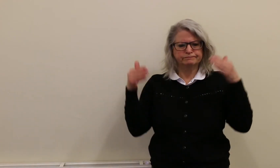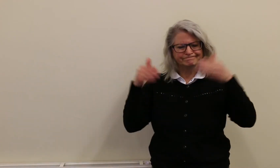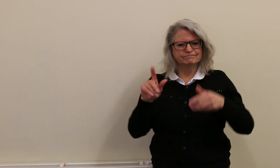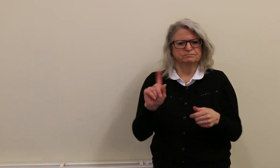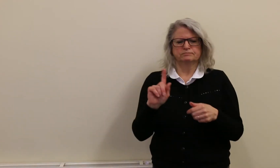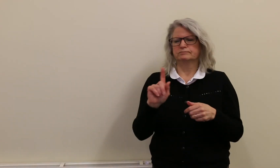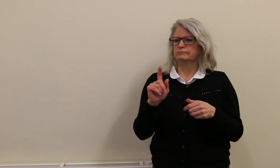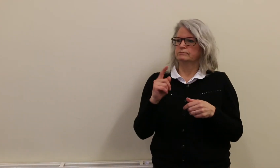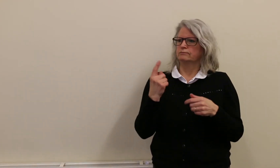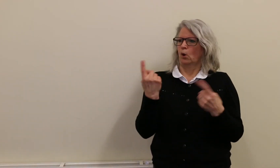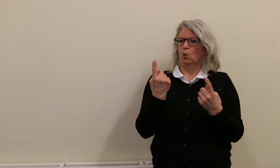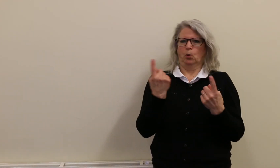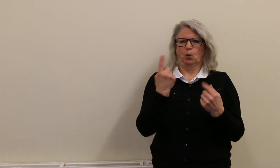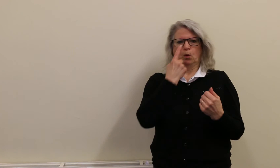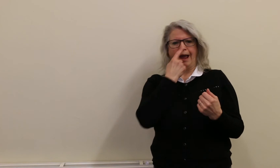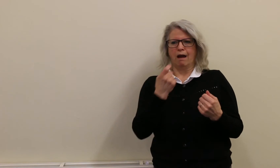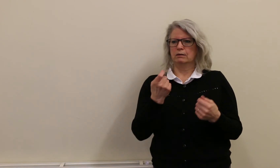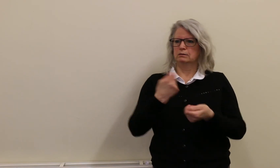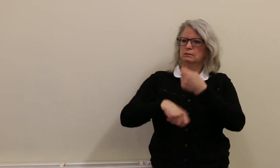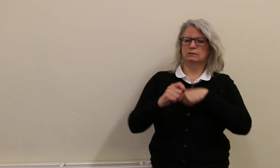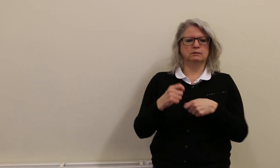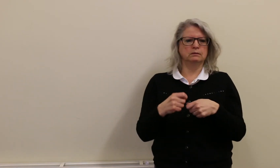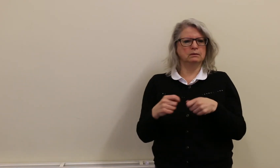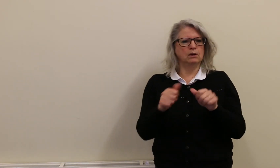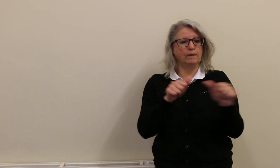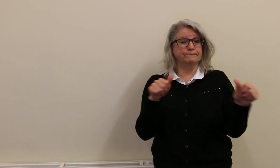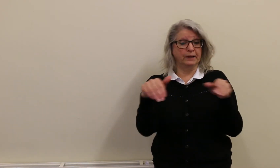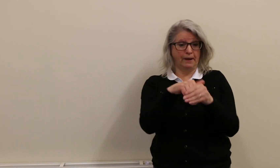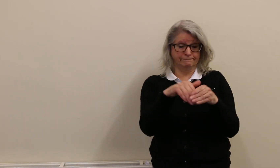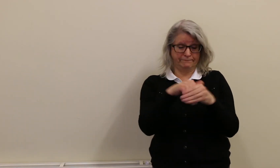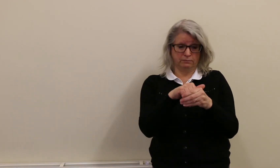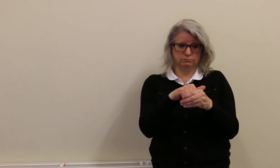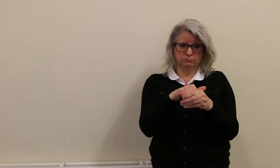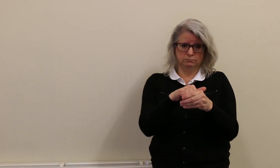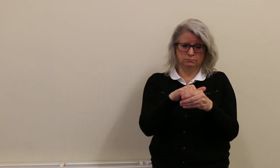In this section we'll focus on who can be a company member.